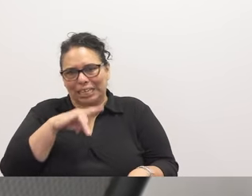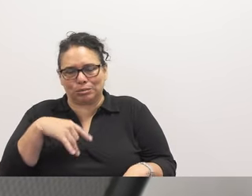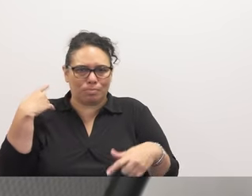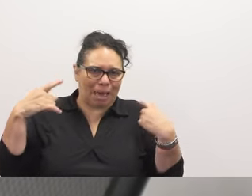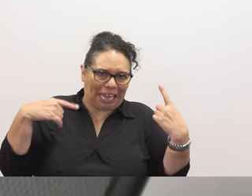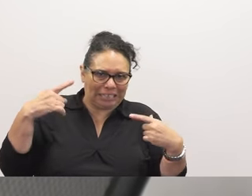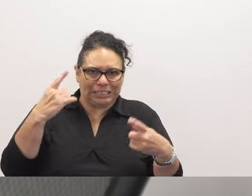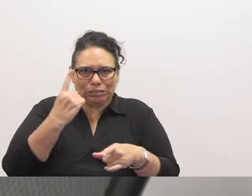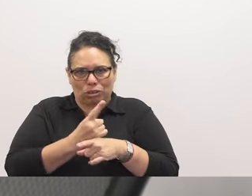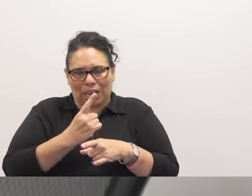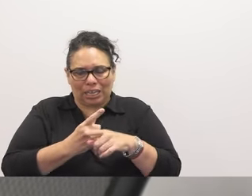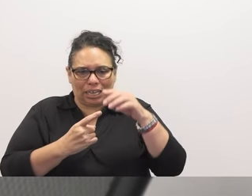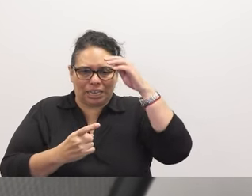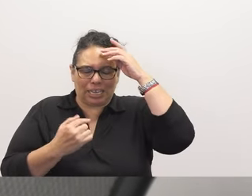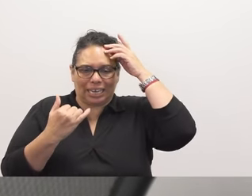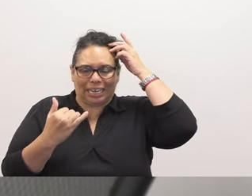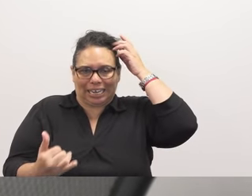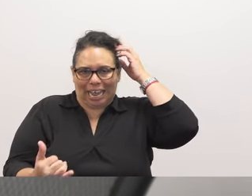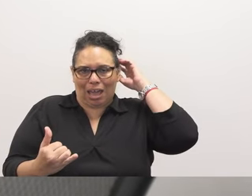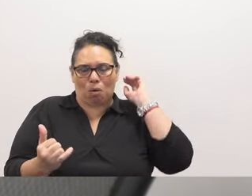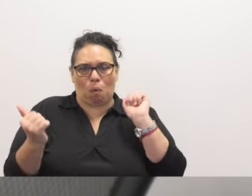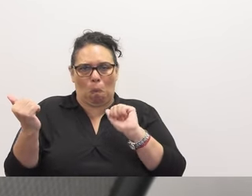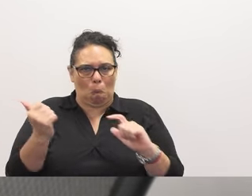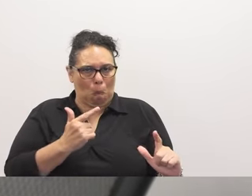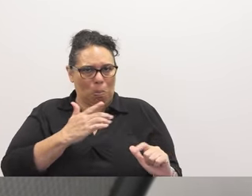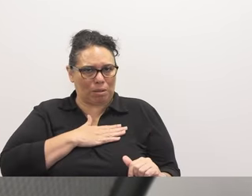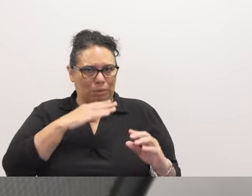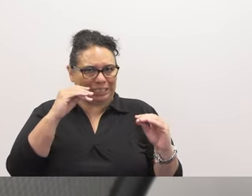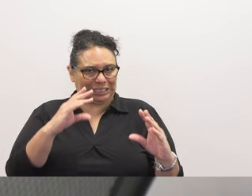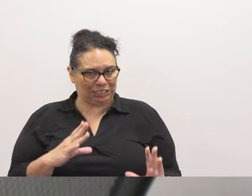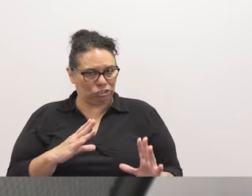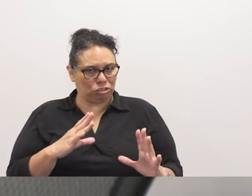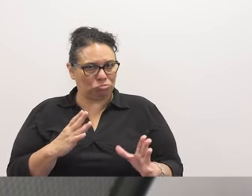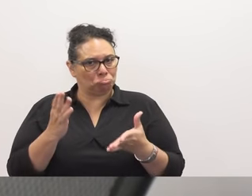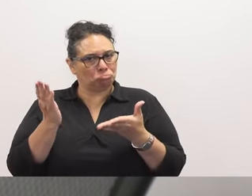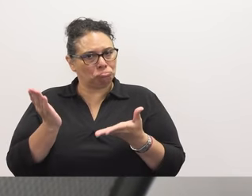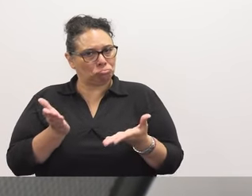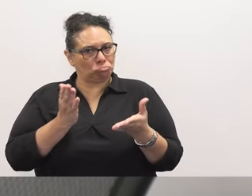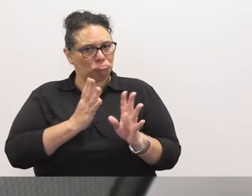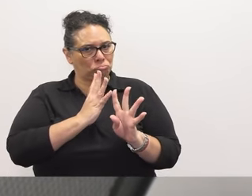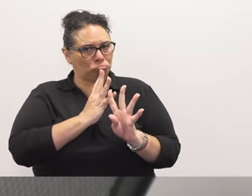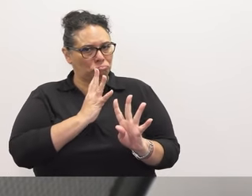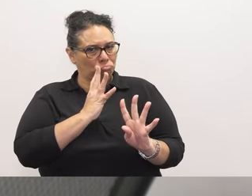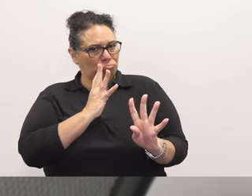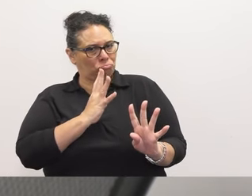So now all of my teachers just take all of the kids out to the front of the school,